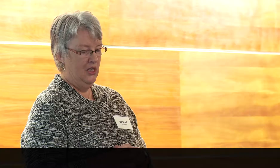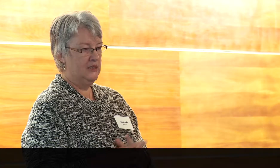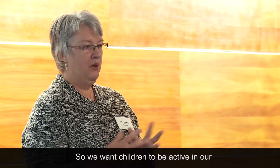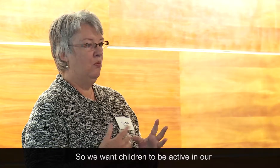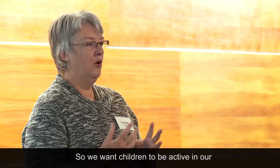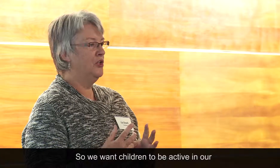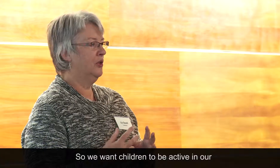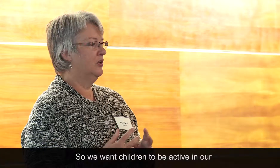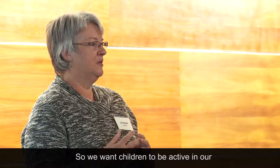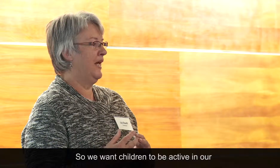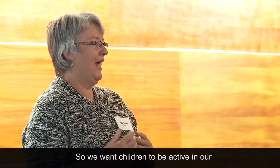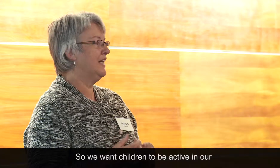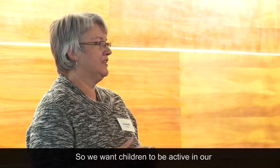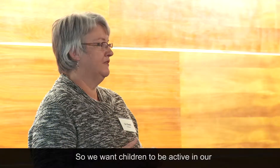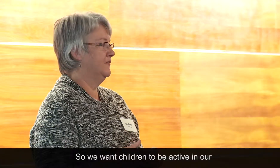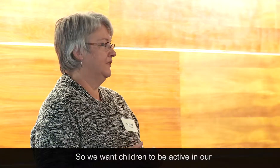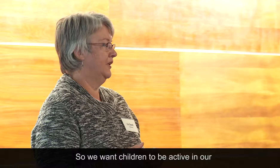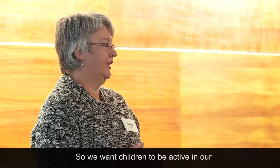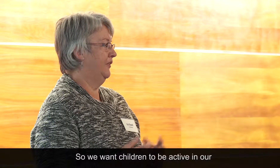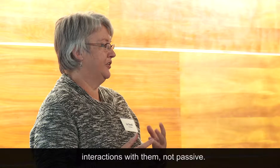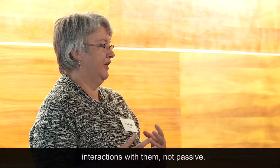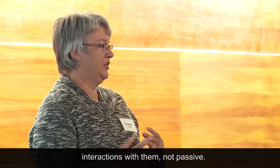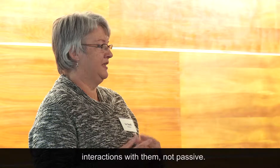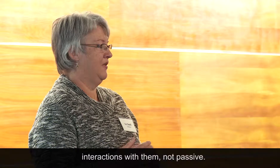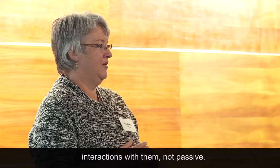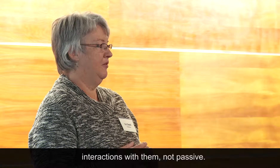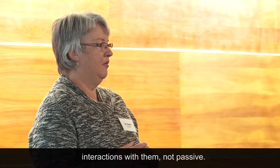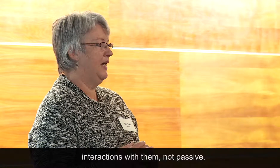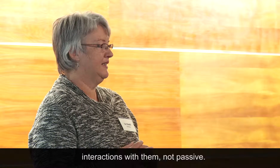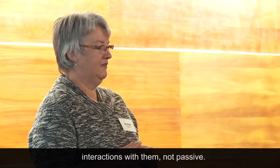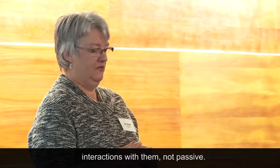Elizabeth: So we want children to be active in our interactions with them, not passive.